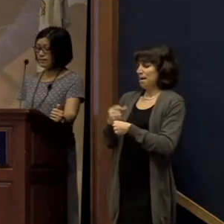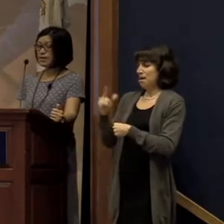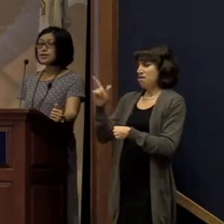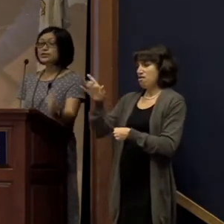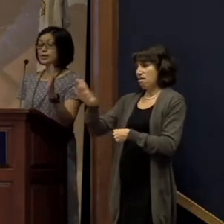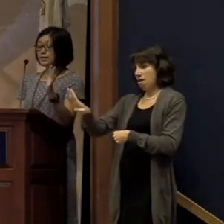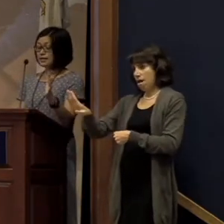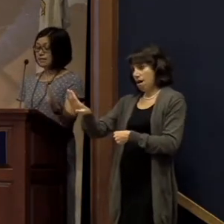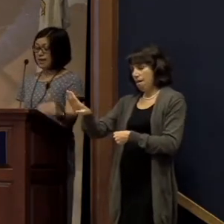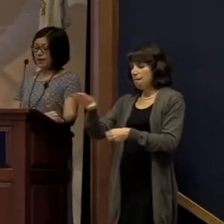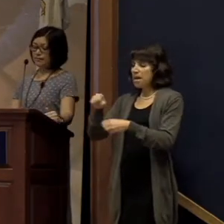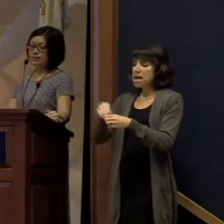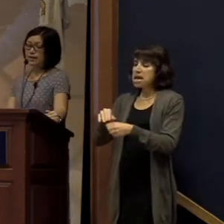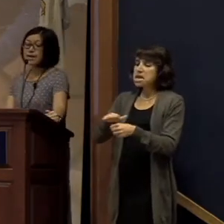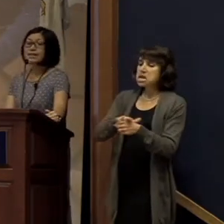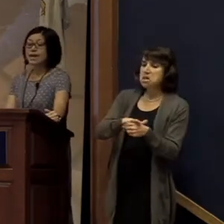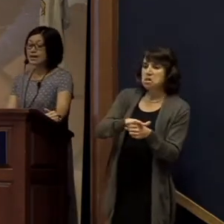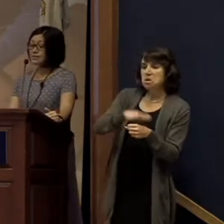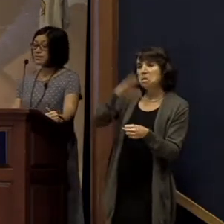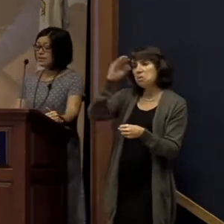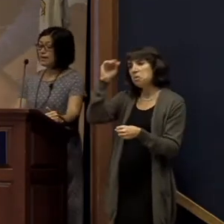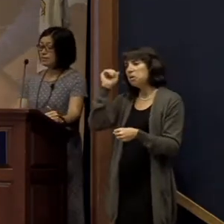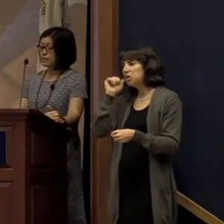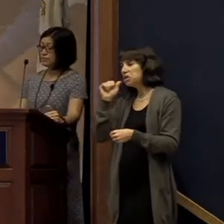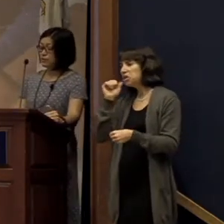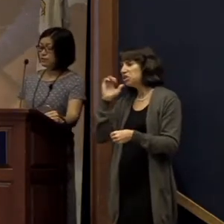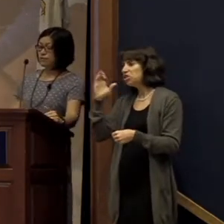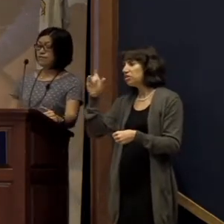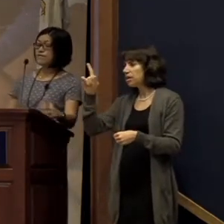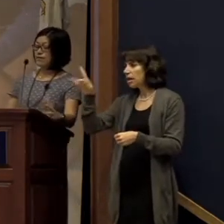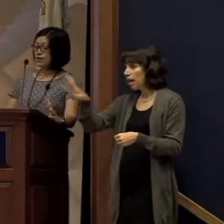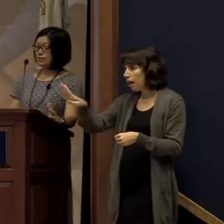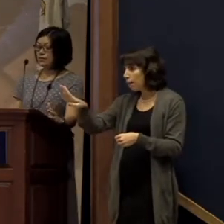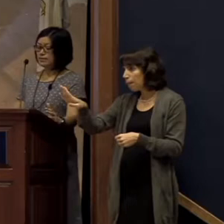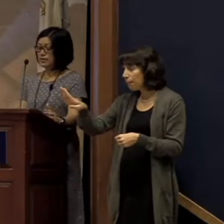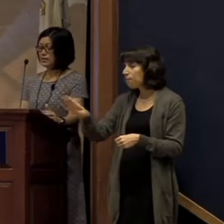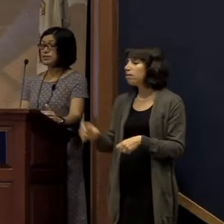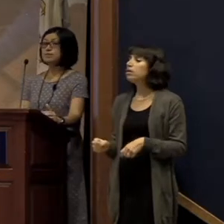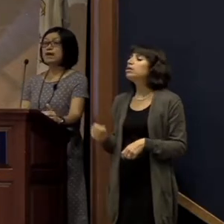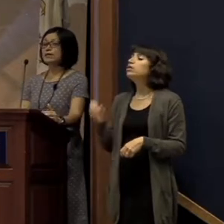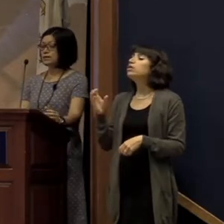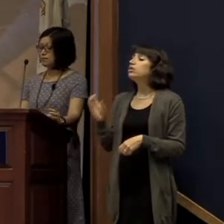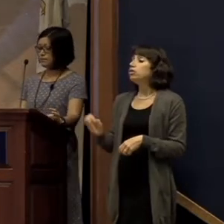So here is some background their Community Club just moved from very old premises to a spanking new building